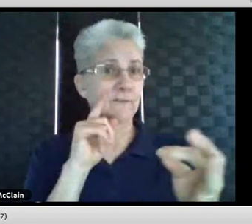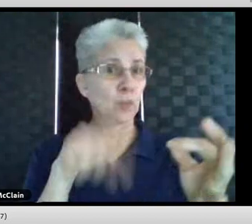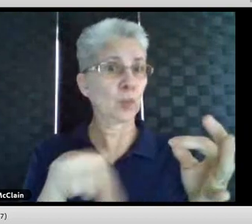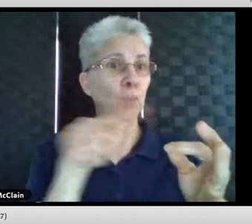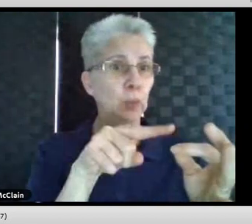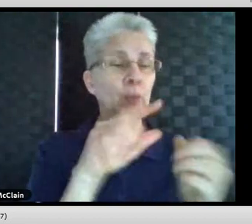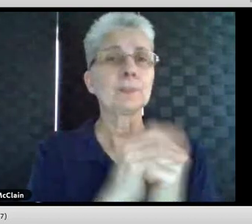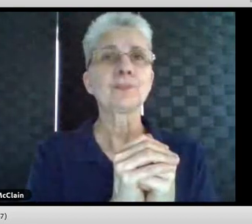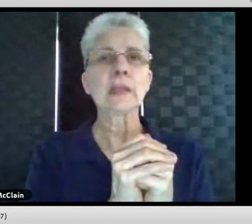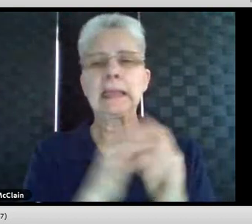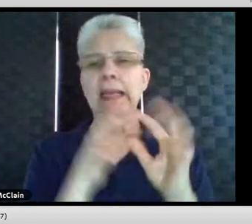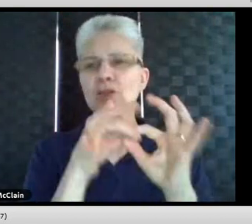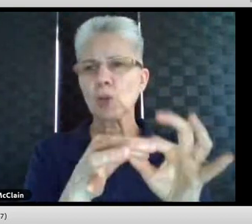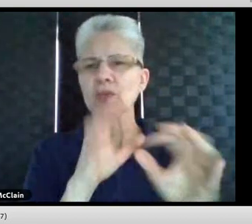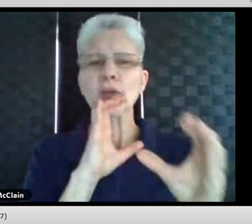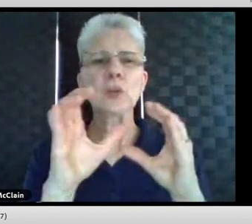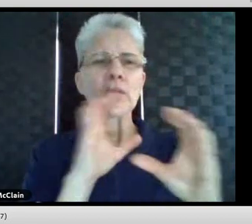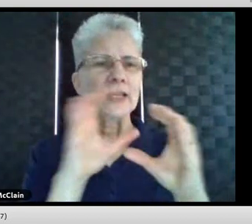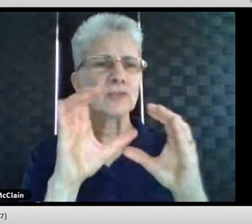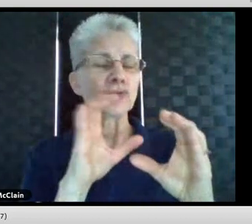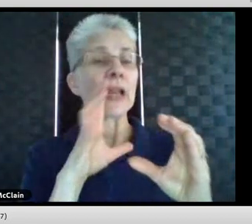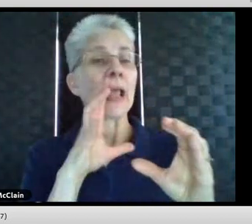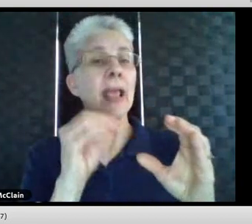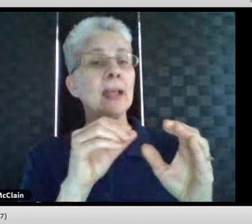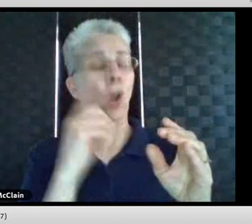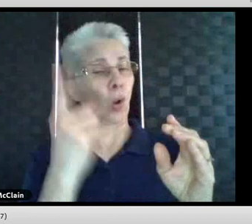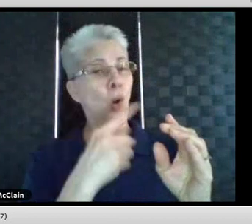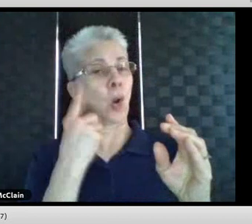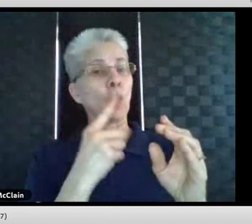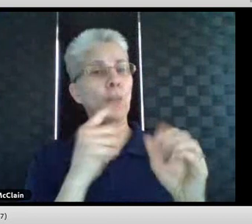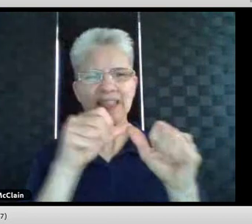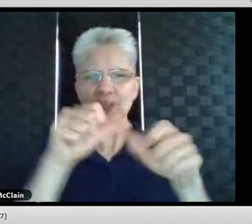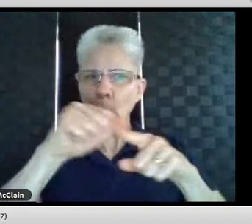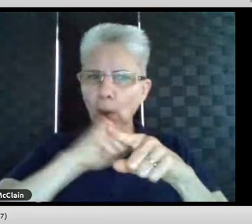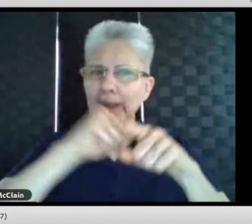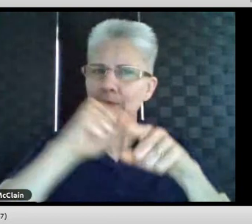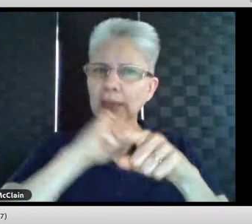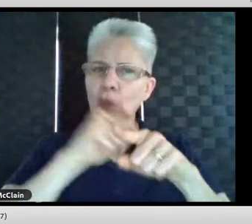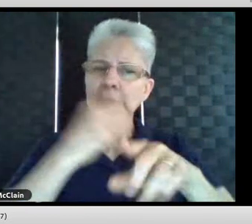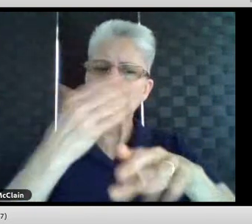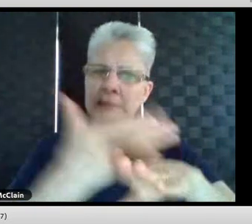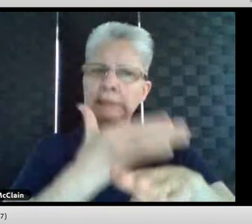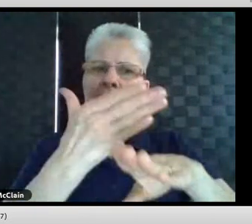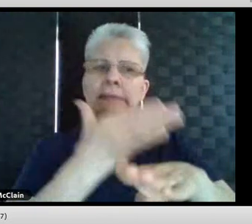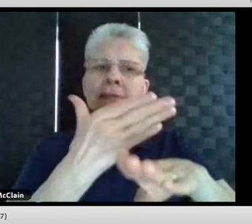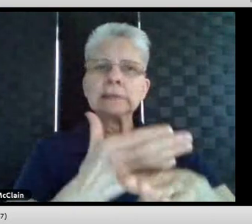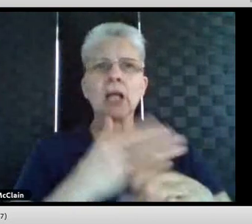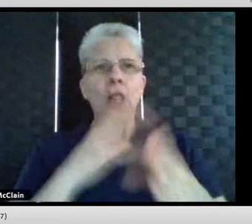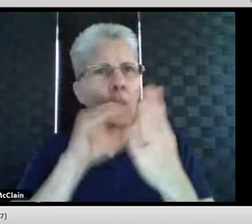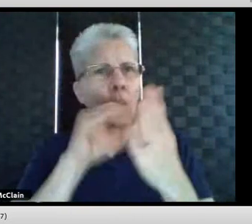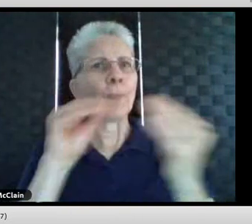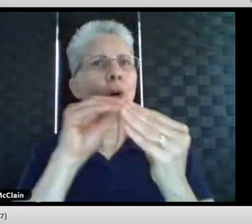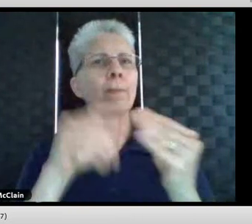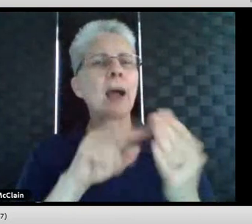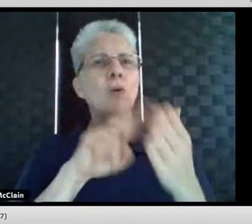in terms of communication, and always keep practicing. Always keep learning about reference skills and knowledge,